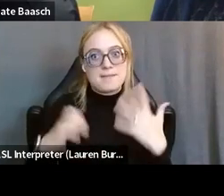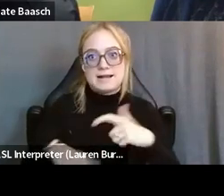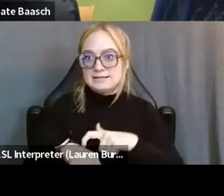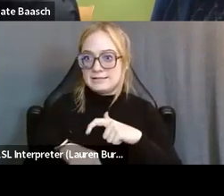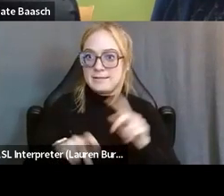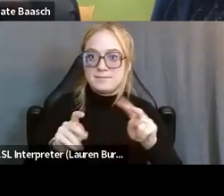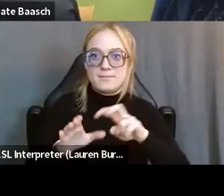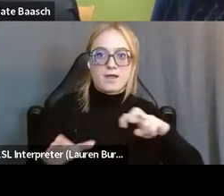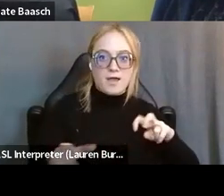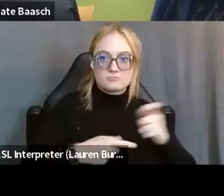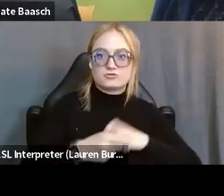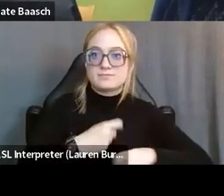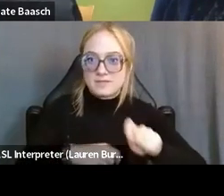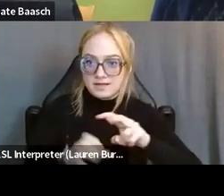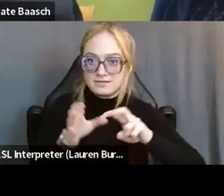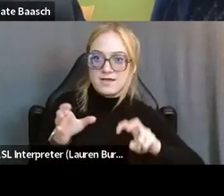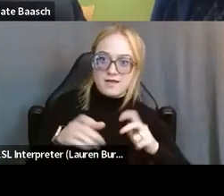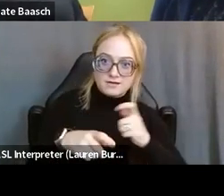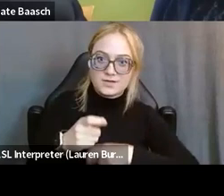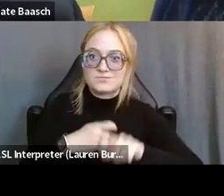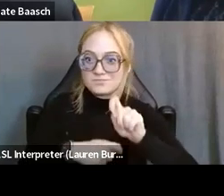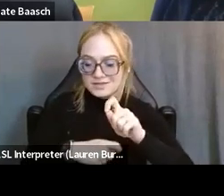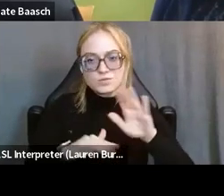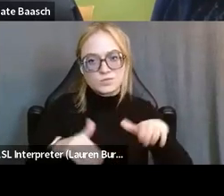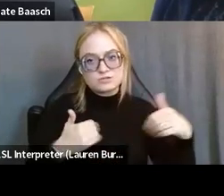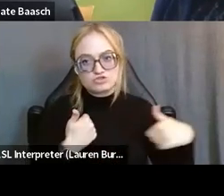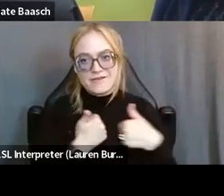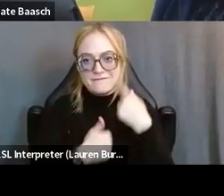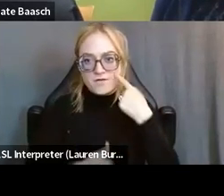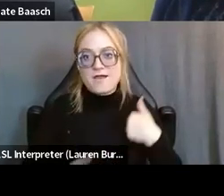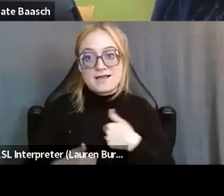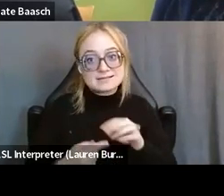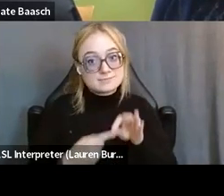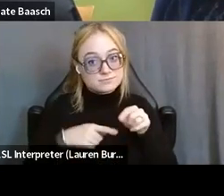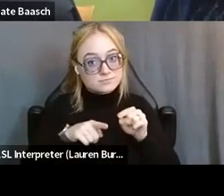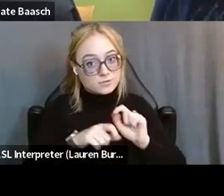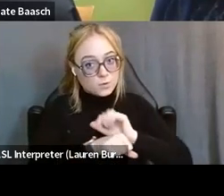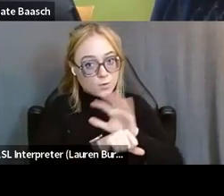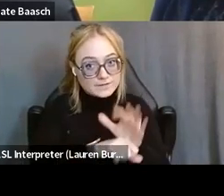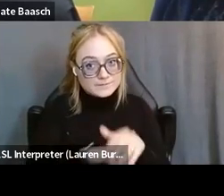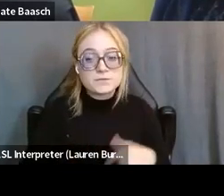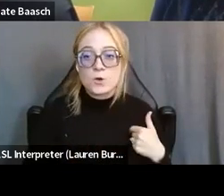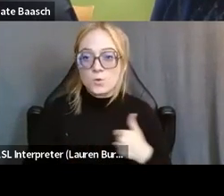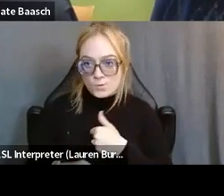It's been really challenging for us and one of the reasons we decided to have these regular, you know,